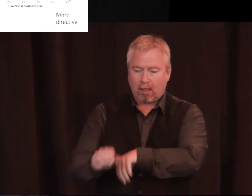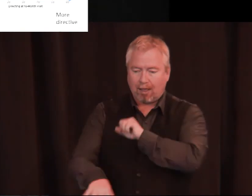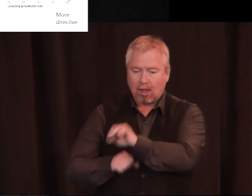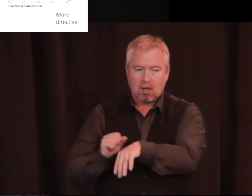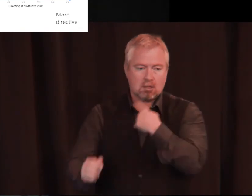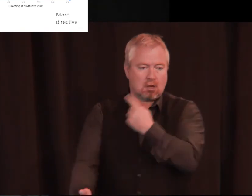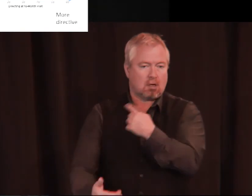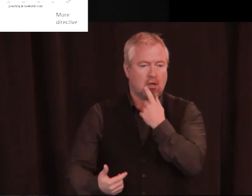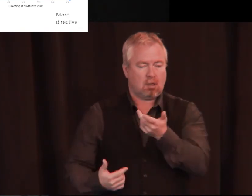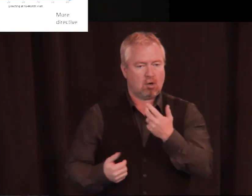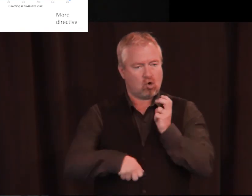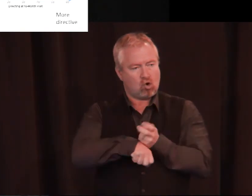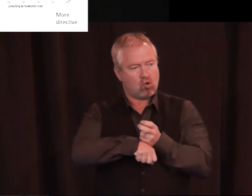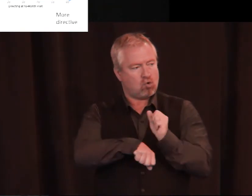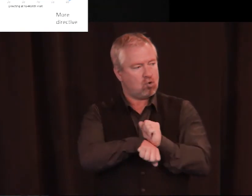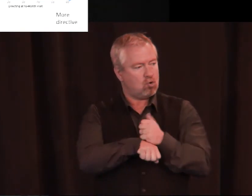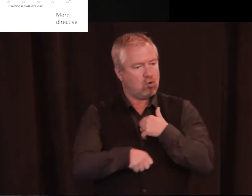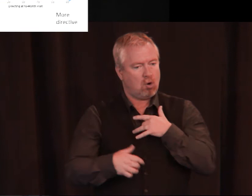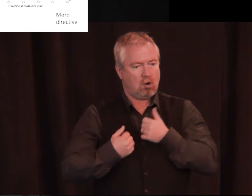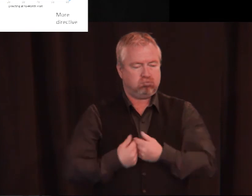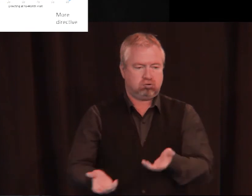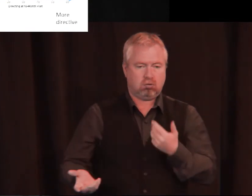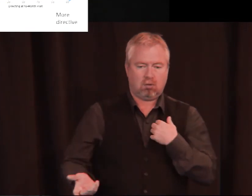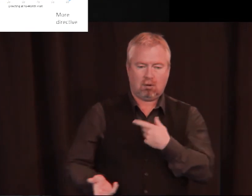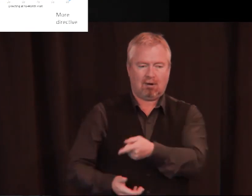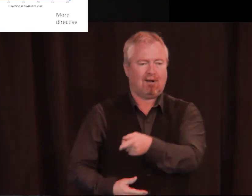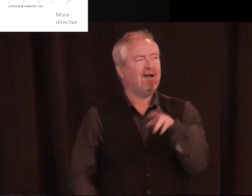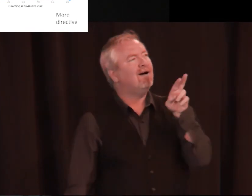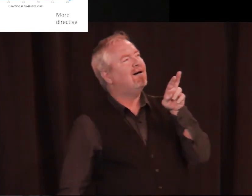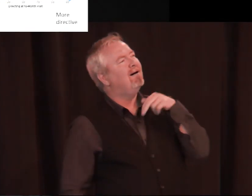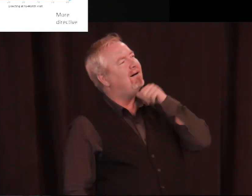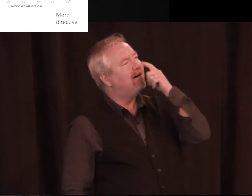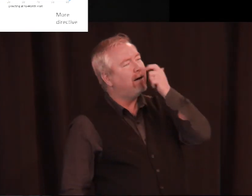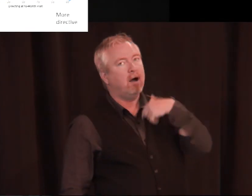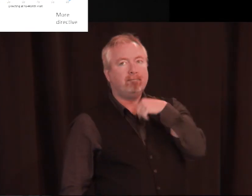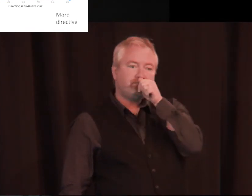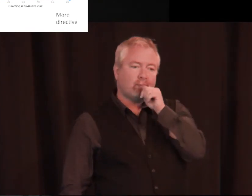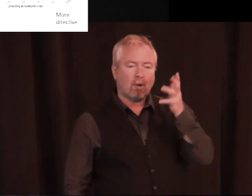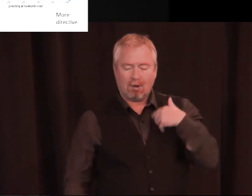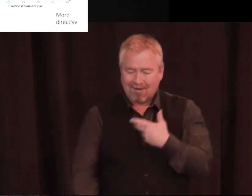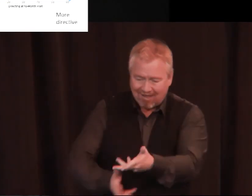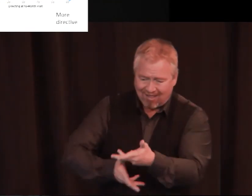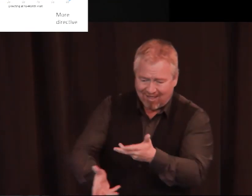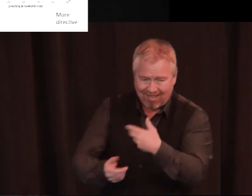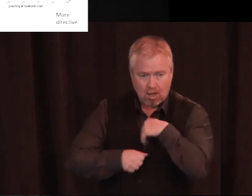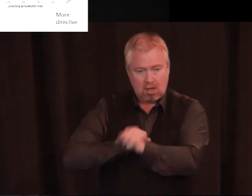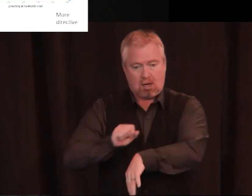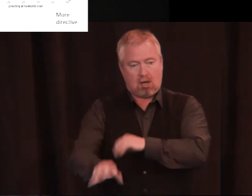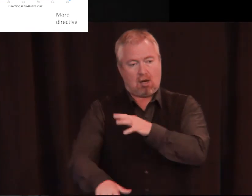and they're not super interested in it. So, some of the parents were really directive because they had to do a lot of,